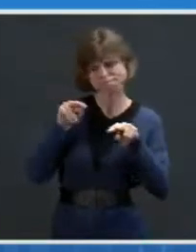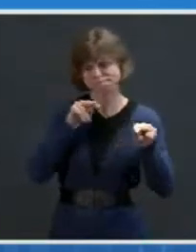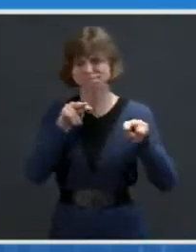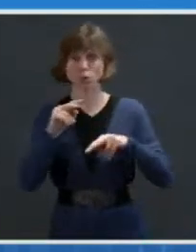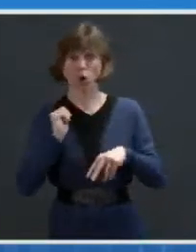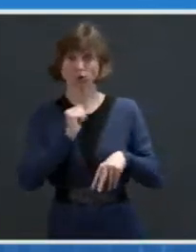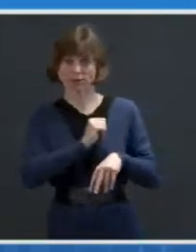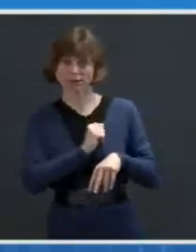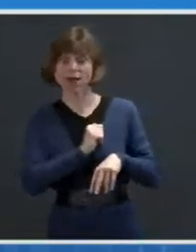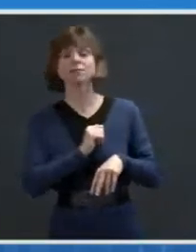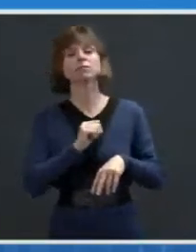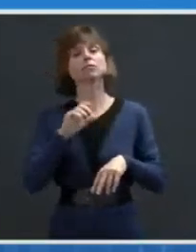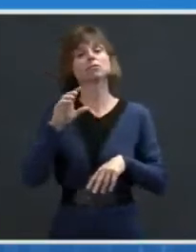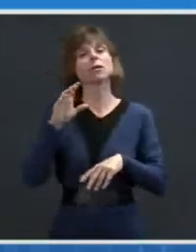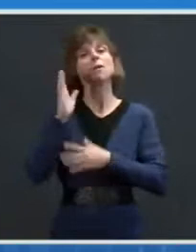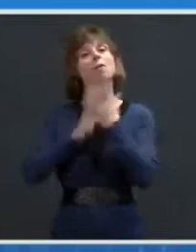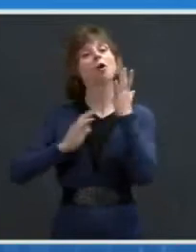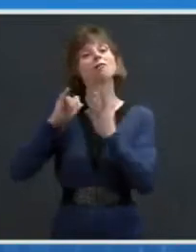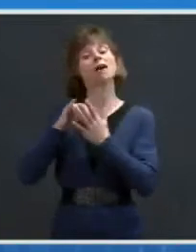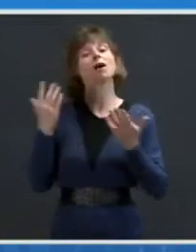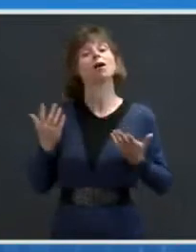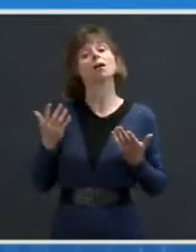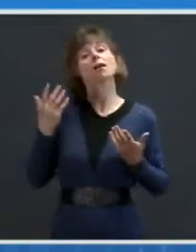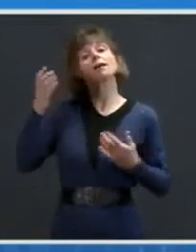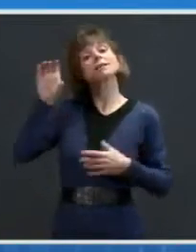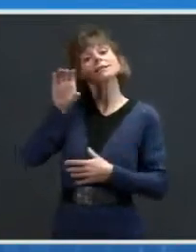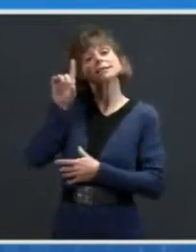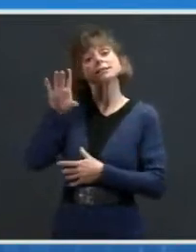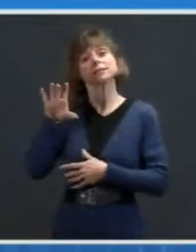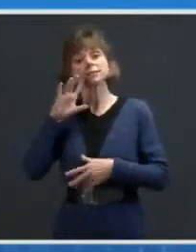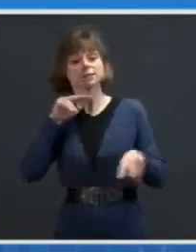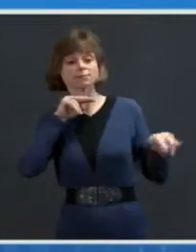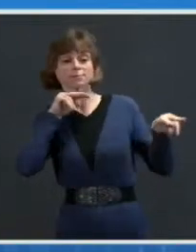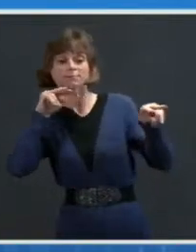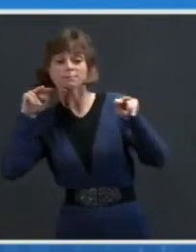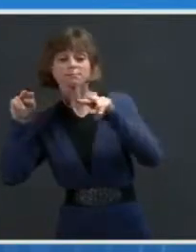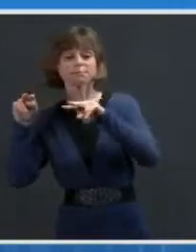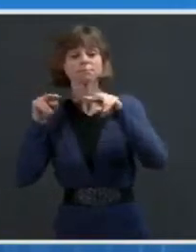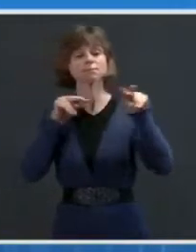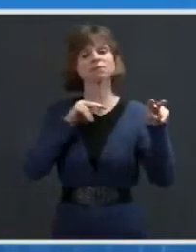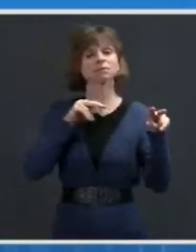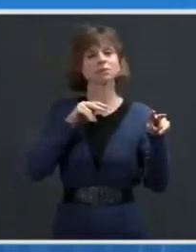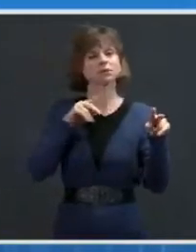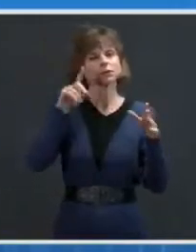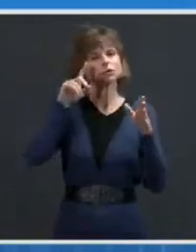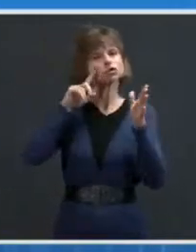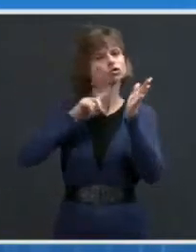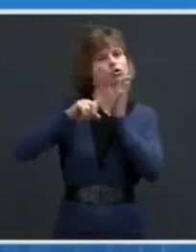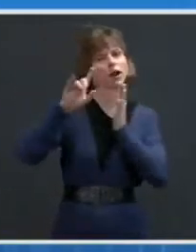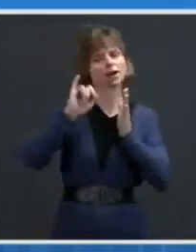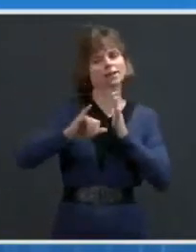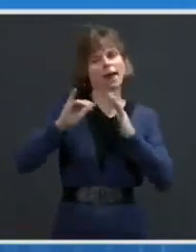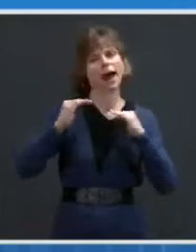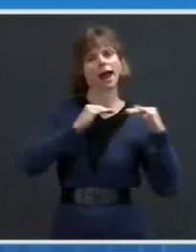WE WILL CONTINUE TO MONITOR